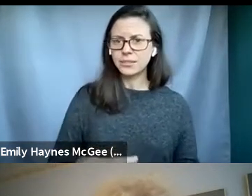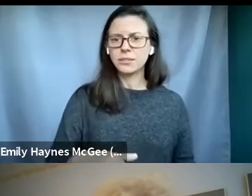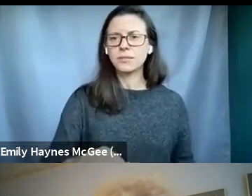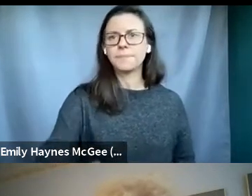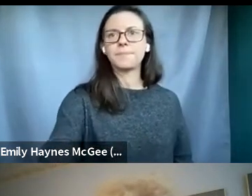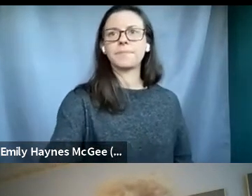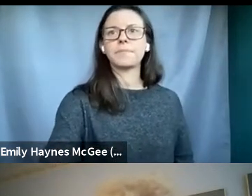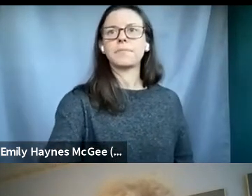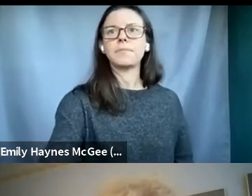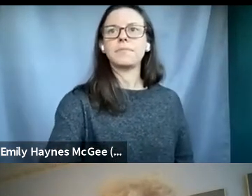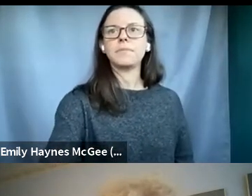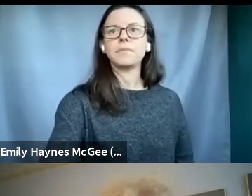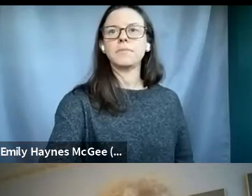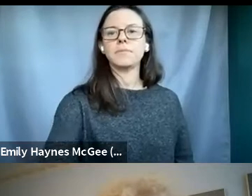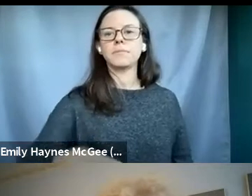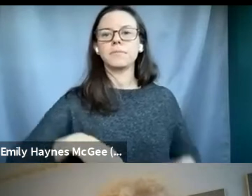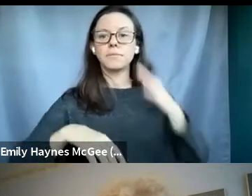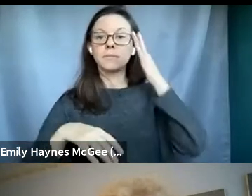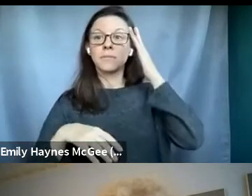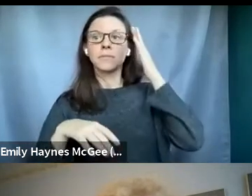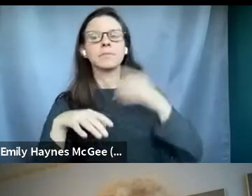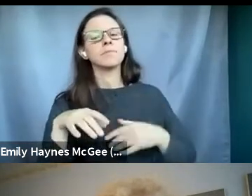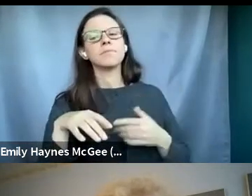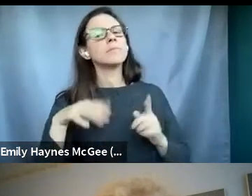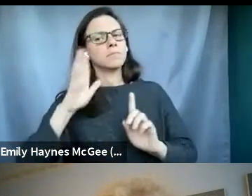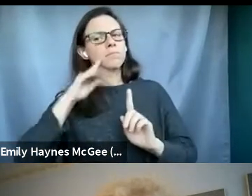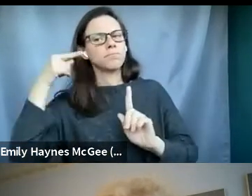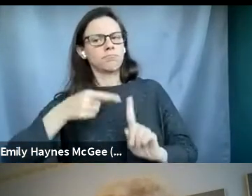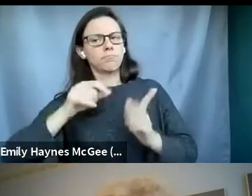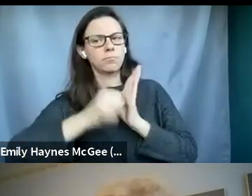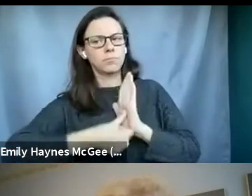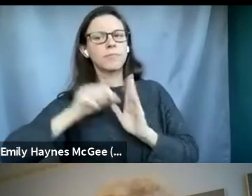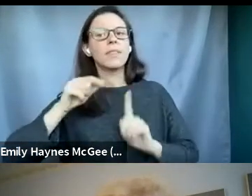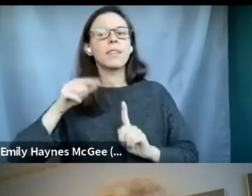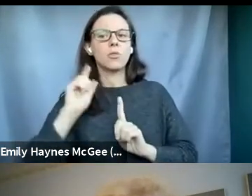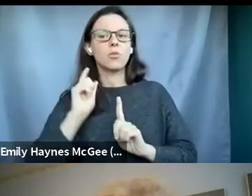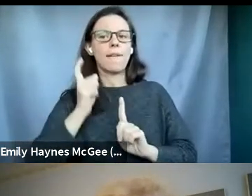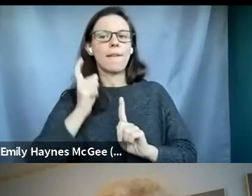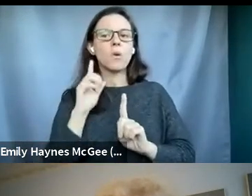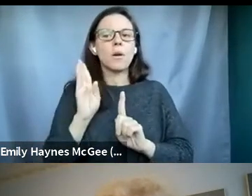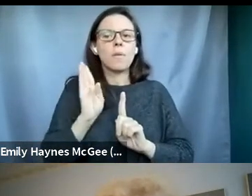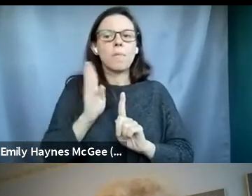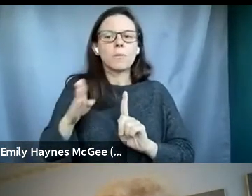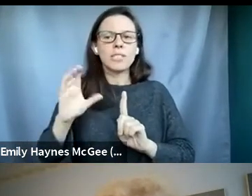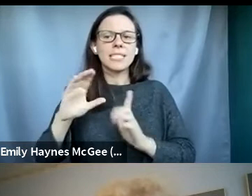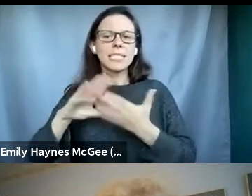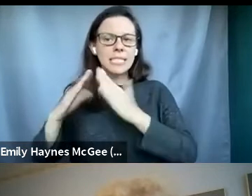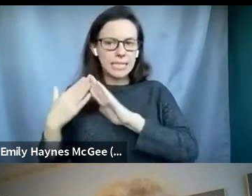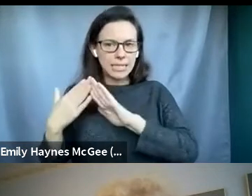Just this grant this is for Baltimore City and Baltimore County artists, art collaboration